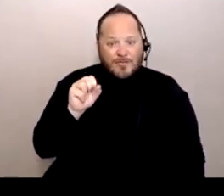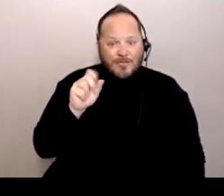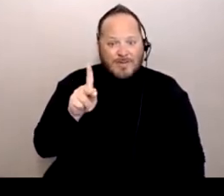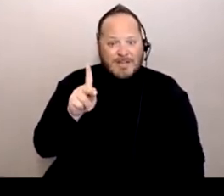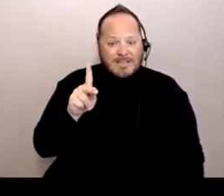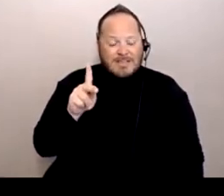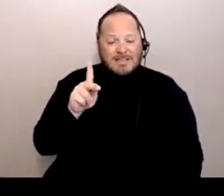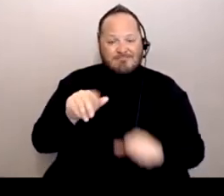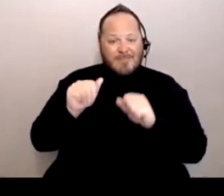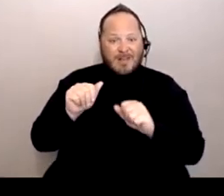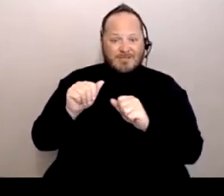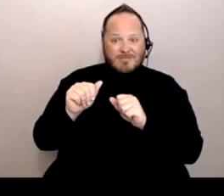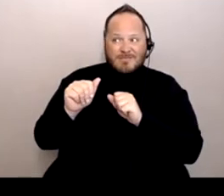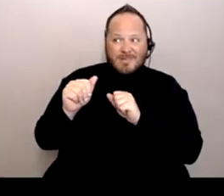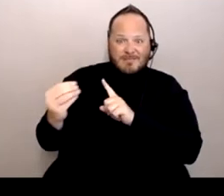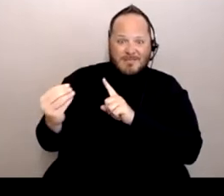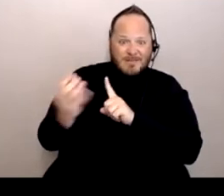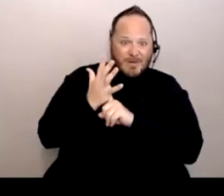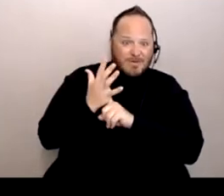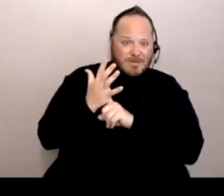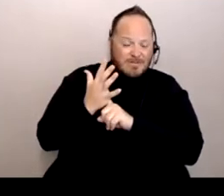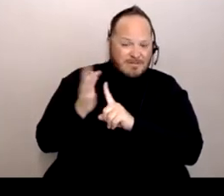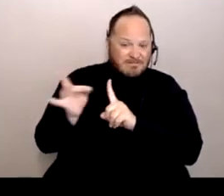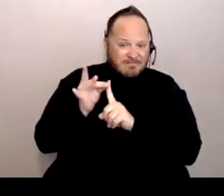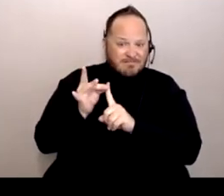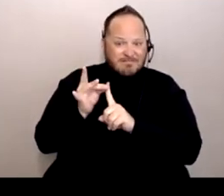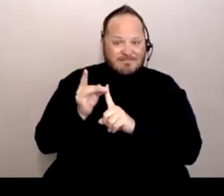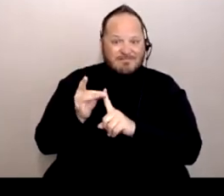again, for many different reasons. We employ people to help us.